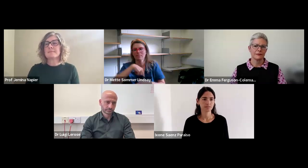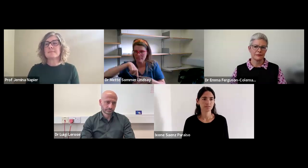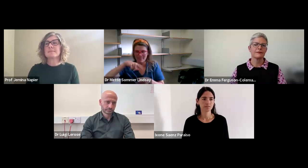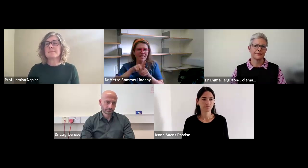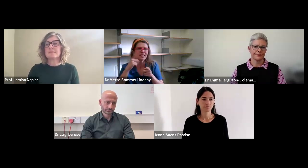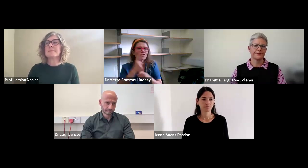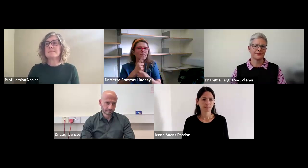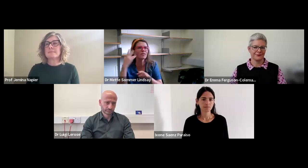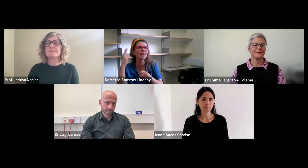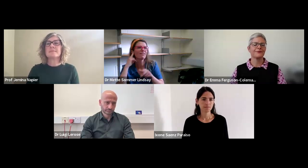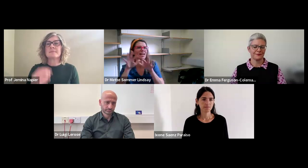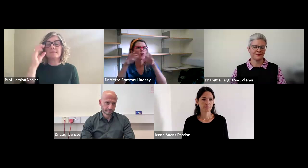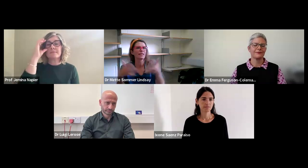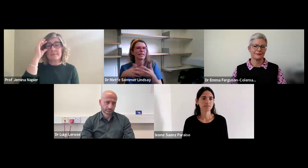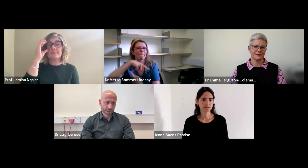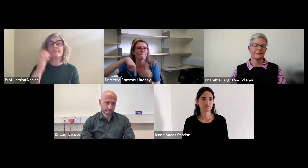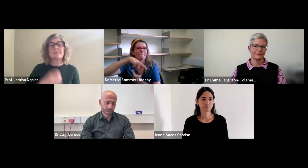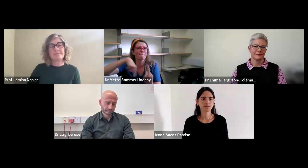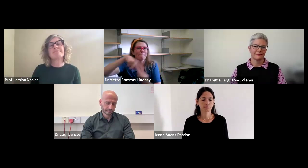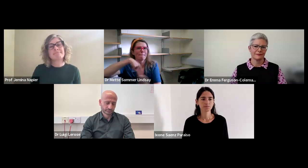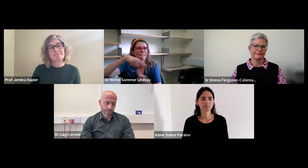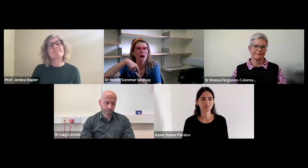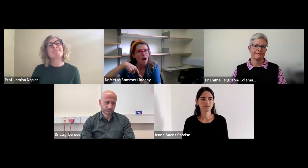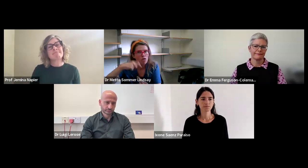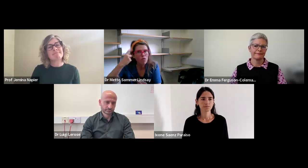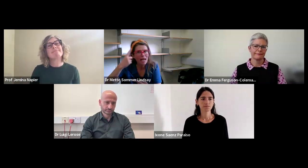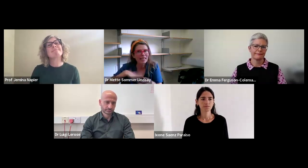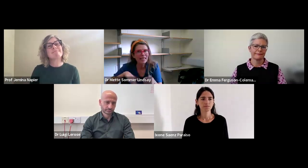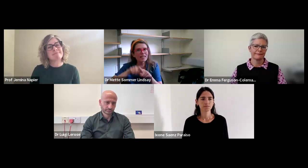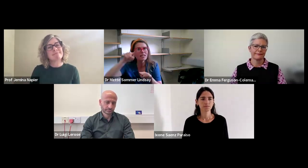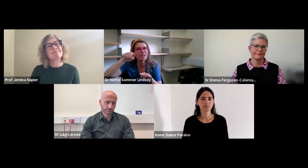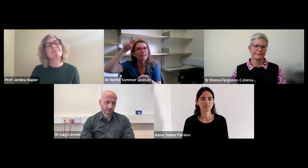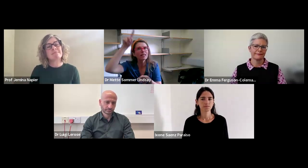the department. And I hadn't thought of that I was very team focused very inward-looking and I hadn't